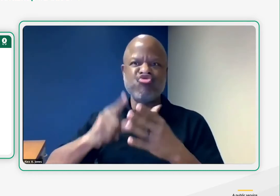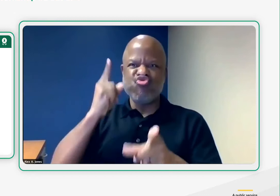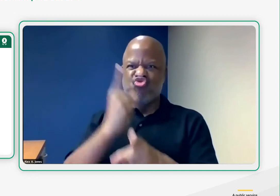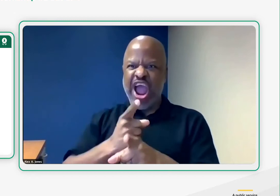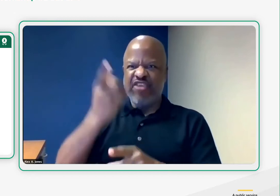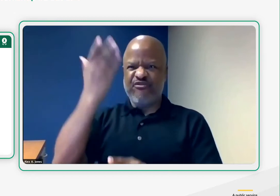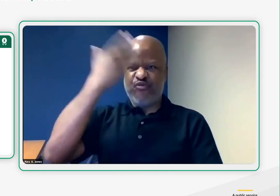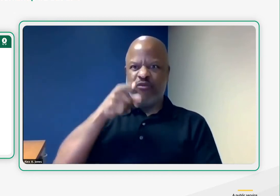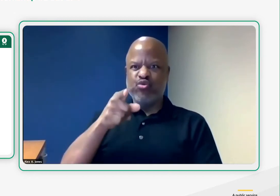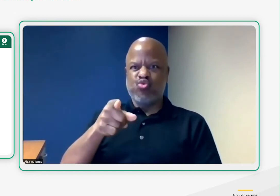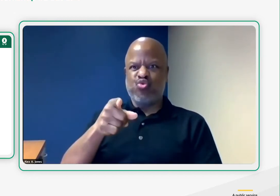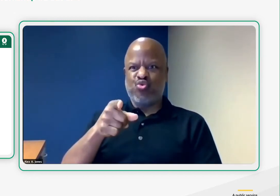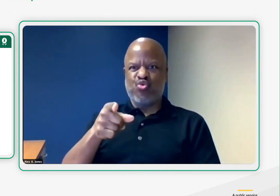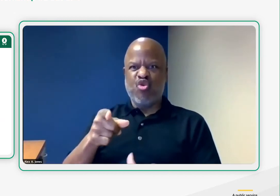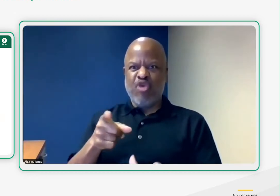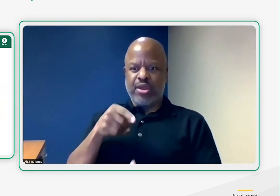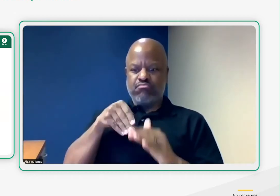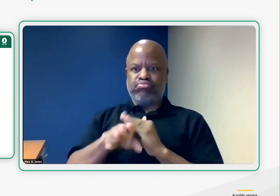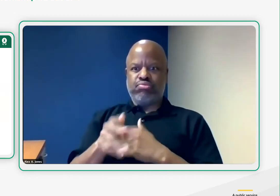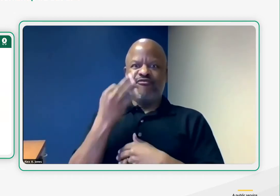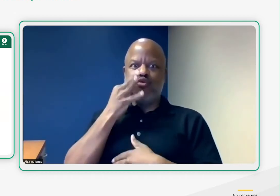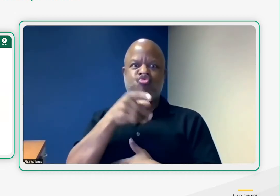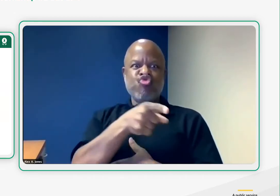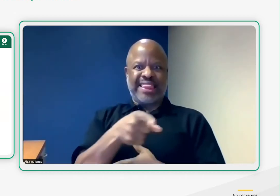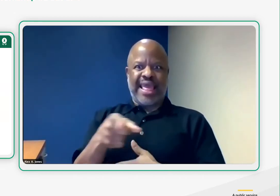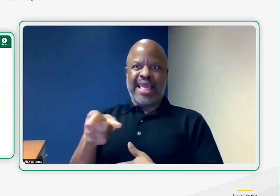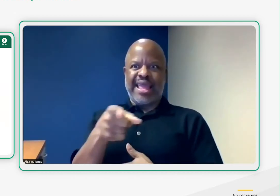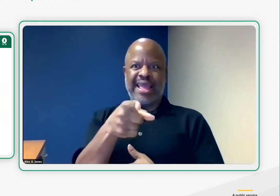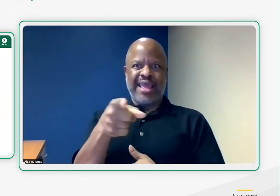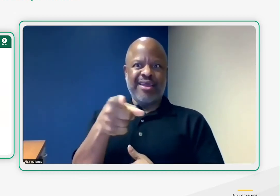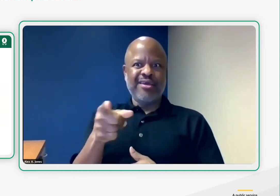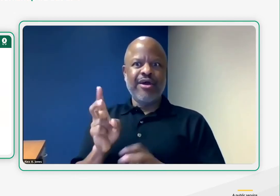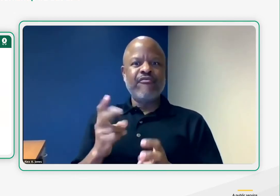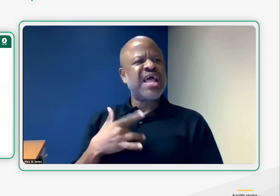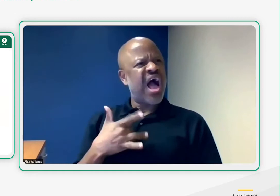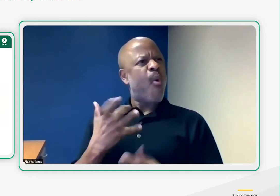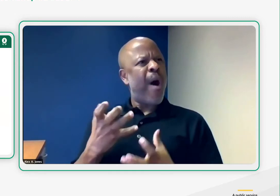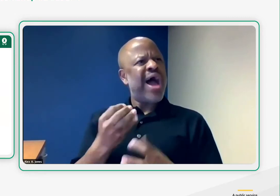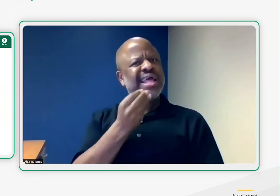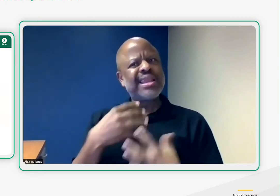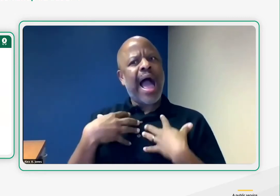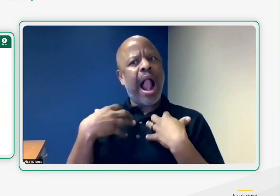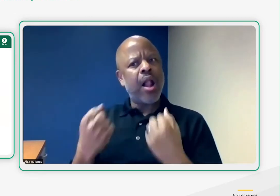As soon as you walk in, you see the fruit, shining and fresh, right in front of you. And you think, “Oh, yeah, I think I want to eat healthy!